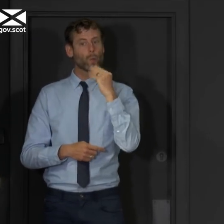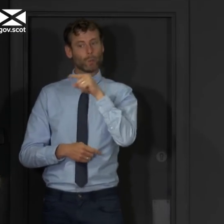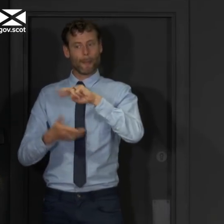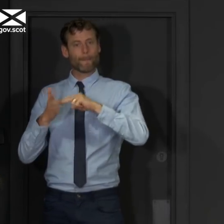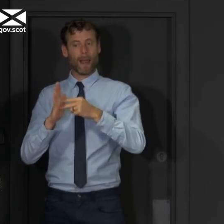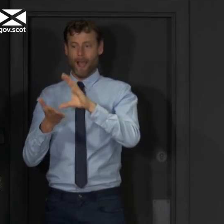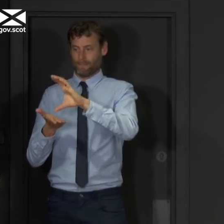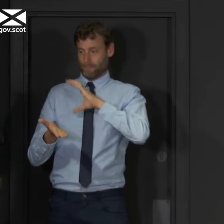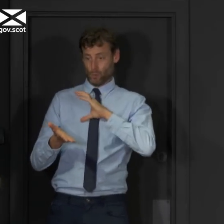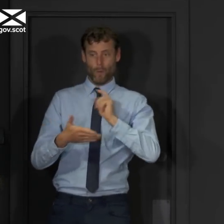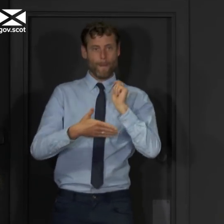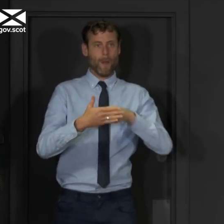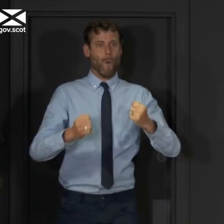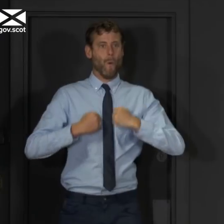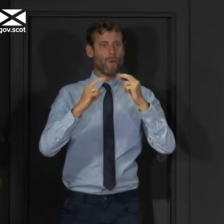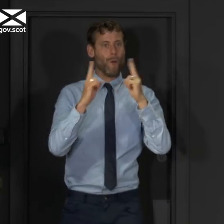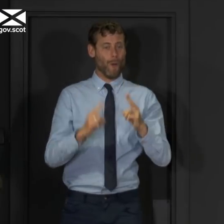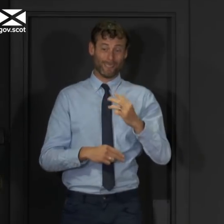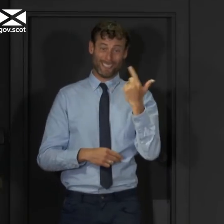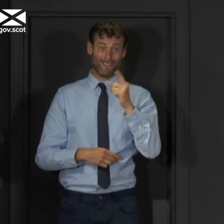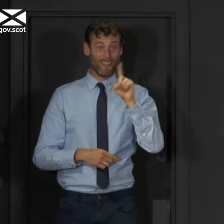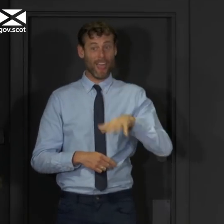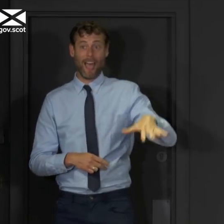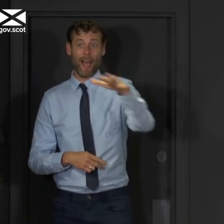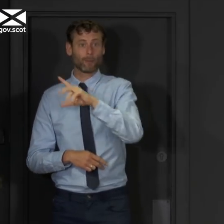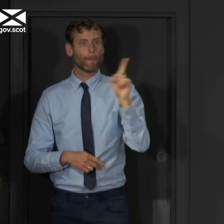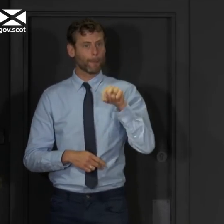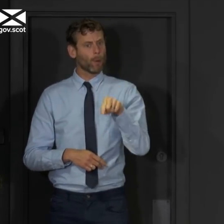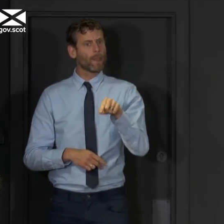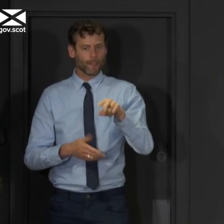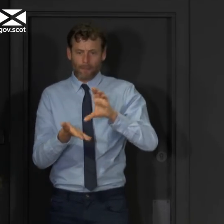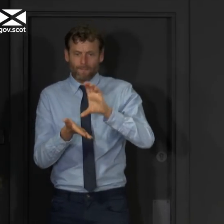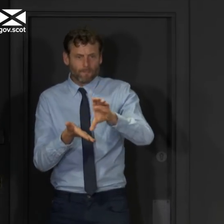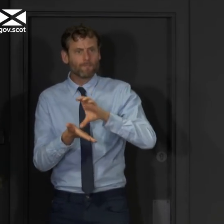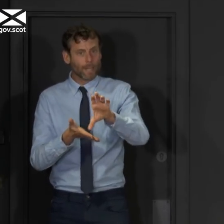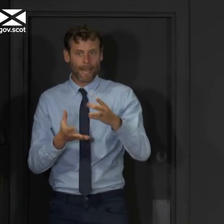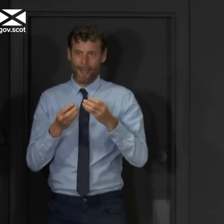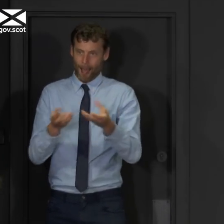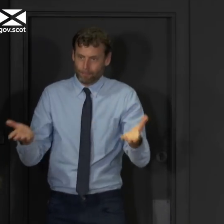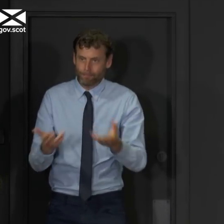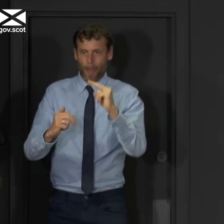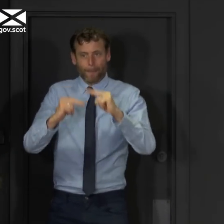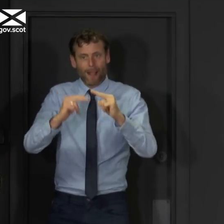for house builders. At present, of course, the pandemic means that the scheme is not being used. So by confirming that it is being extended,